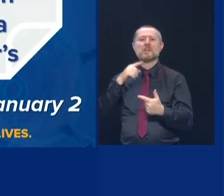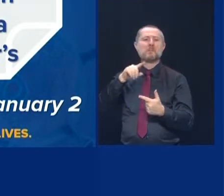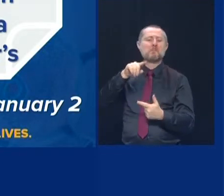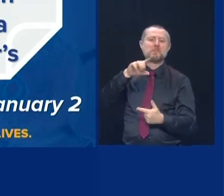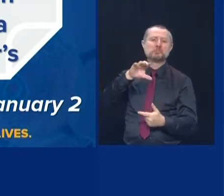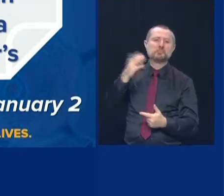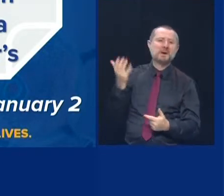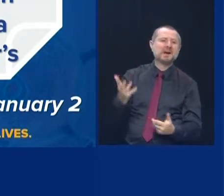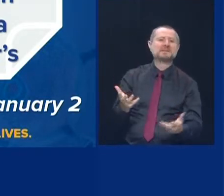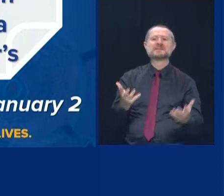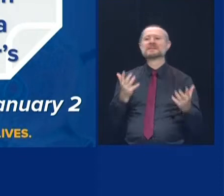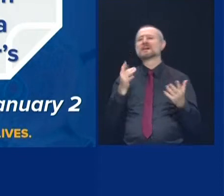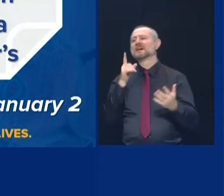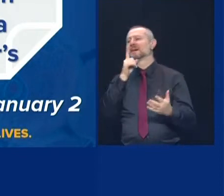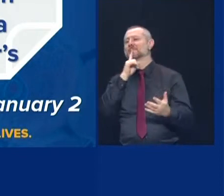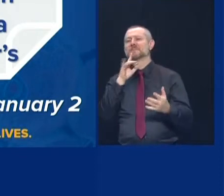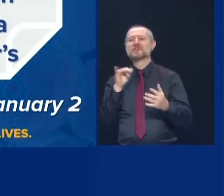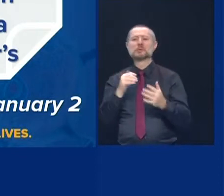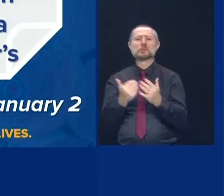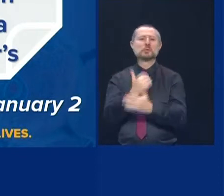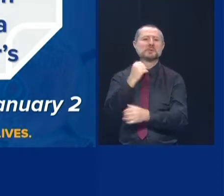BY THE CURRENT RATE OF INCREASE.